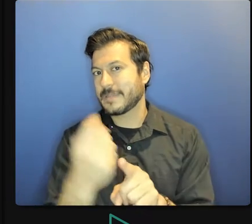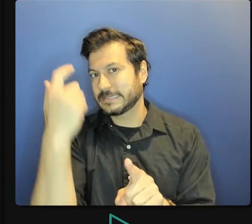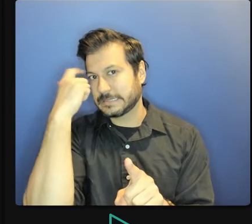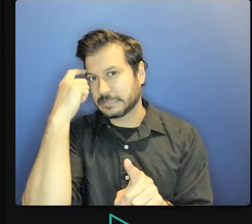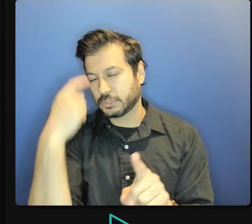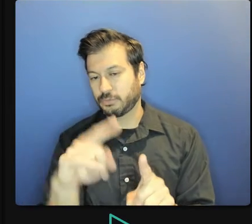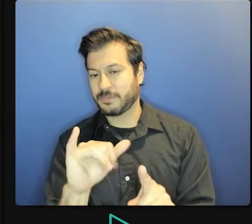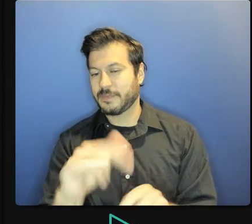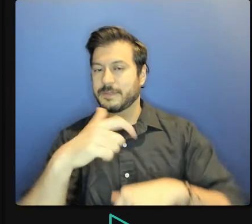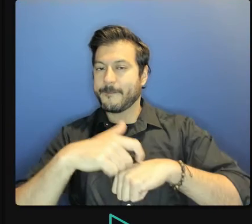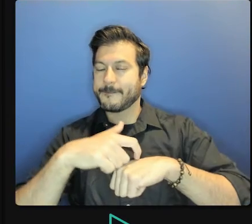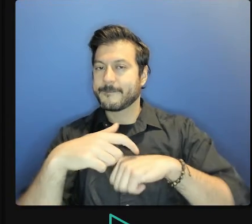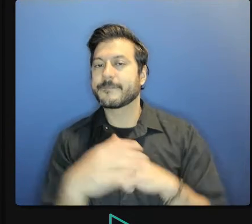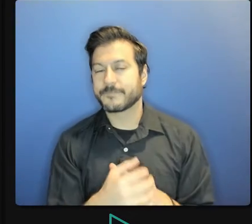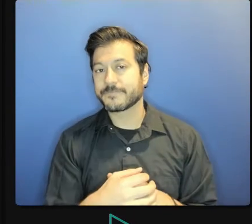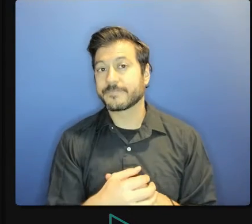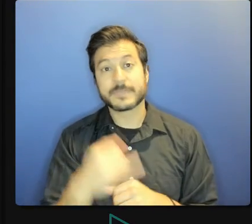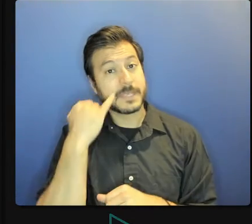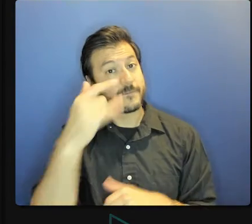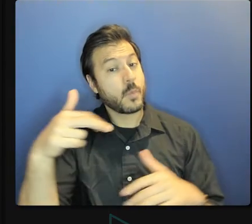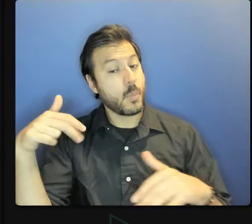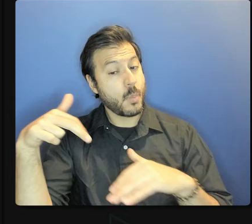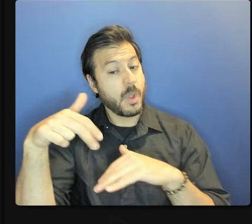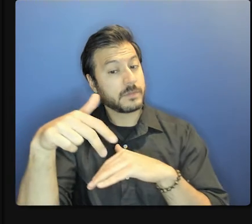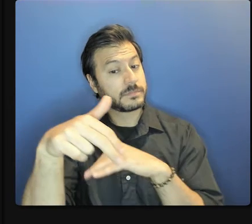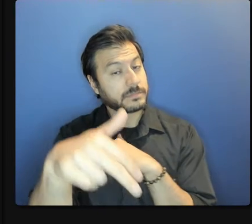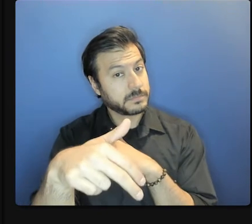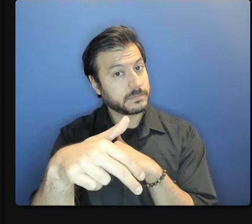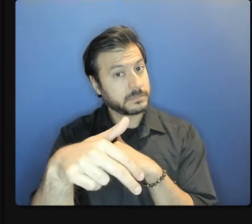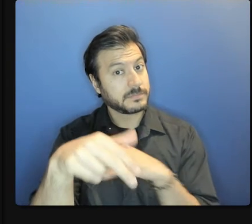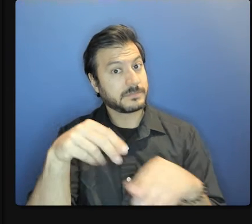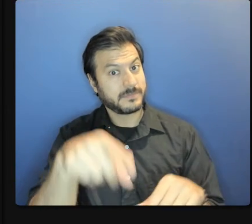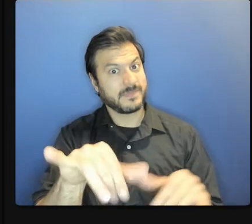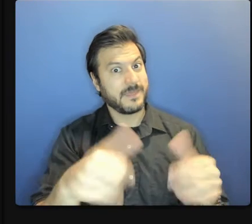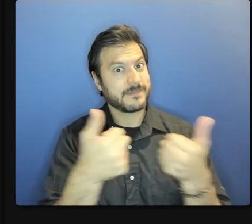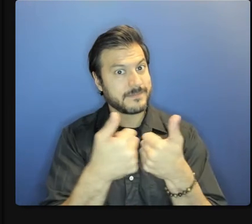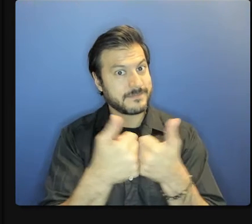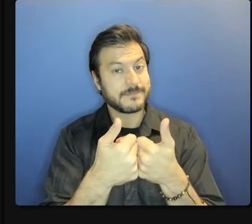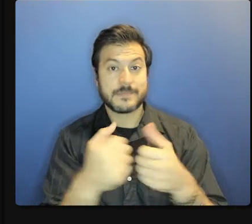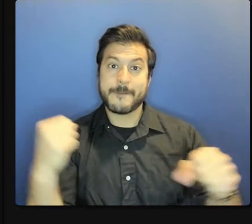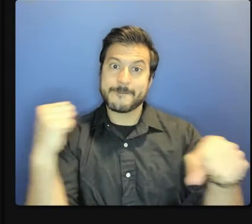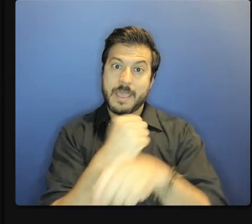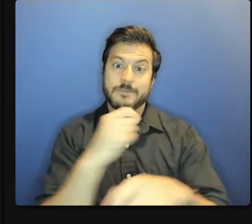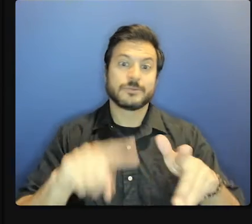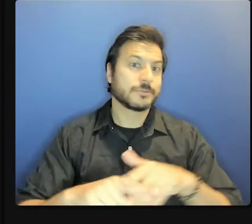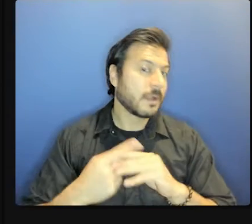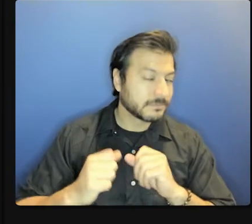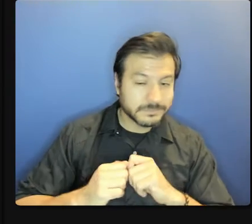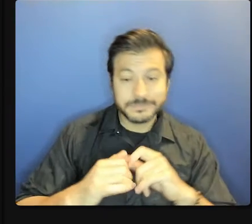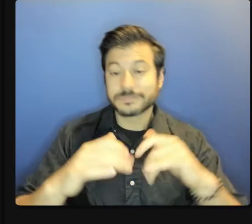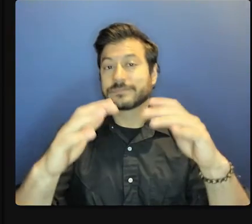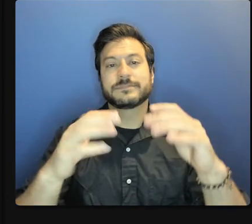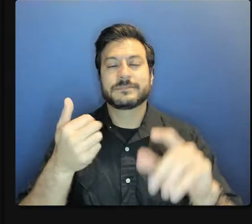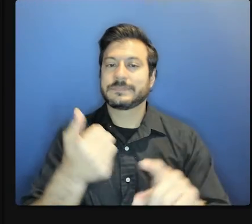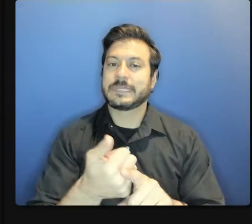makes sense at any given time. If you're walking down the street in Yakuza Like a Dragon and the battle scene starts,